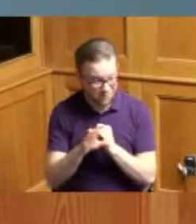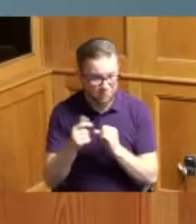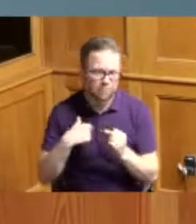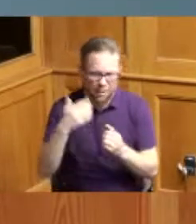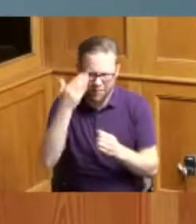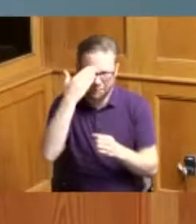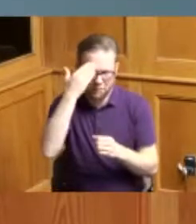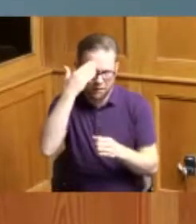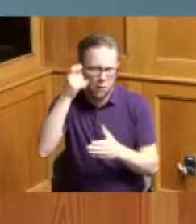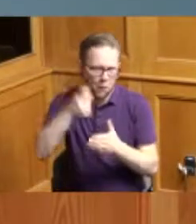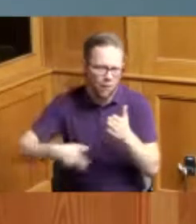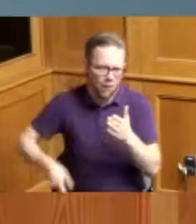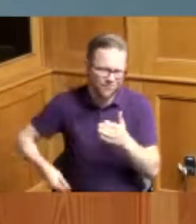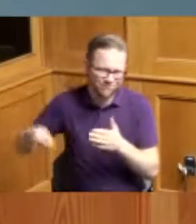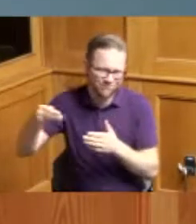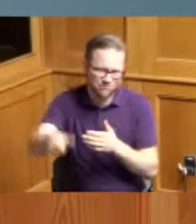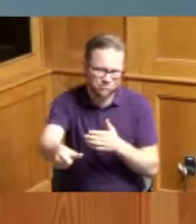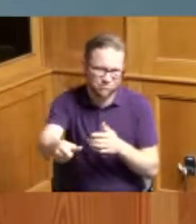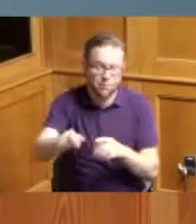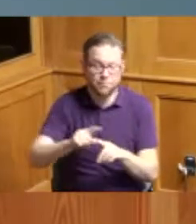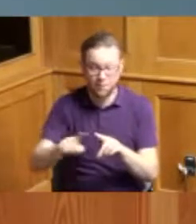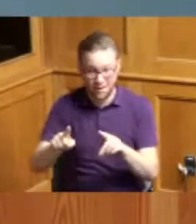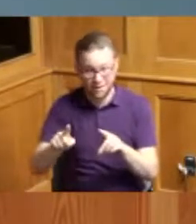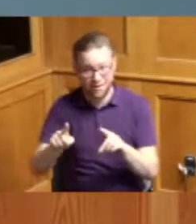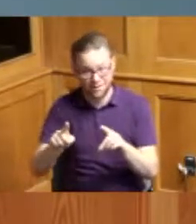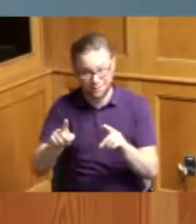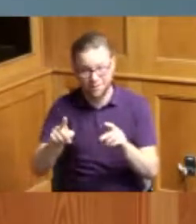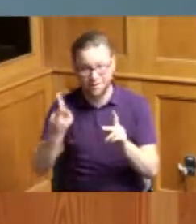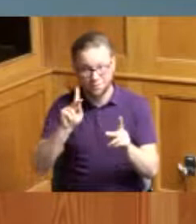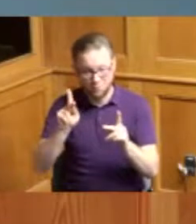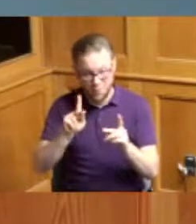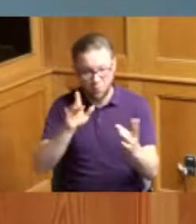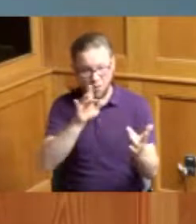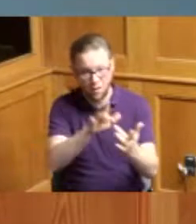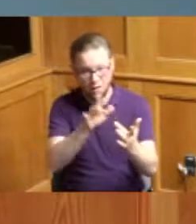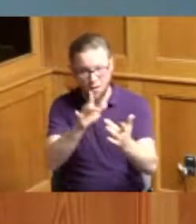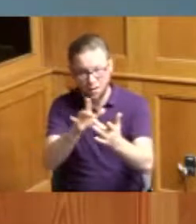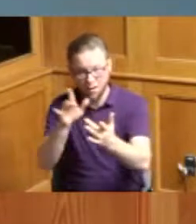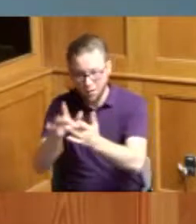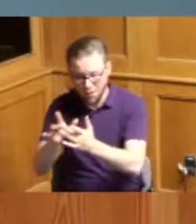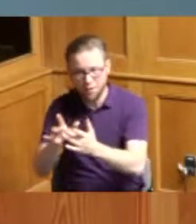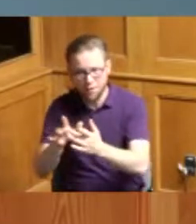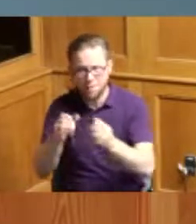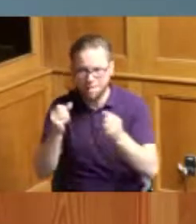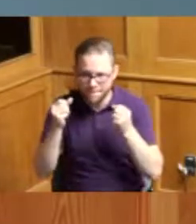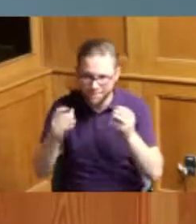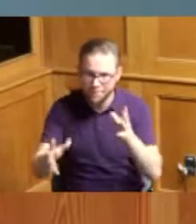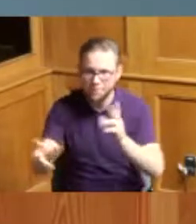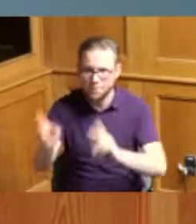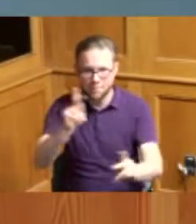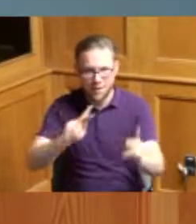but the people we would impact and come in because there's so many more that we know nothing about